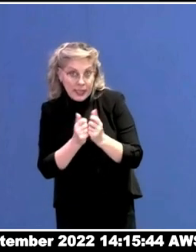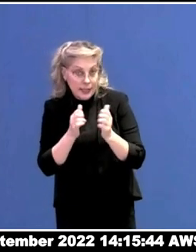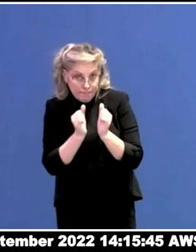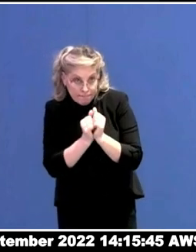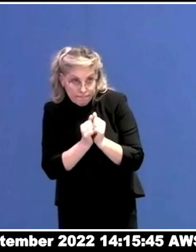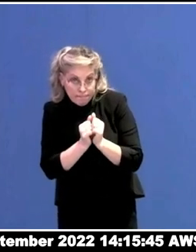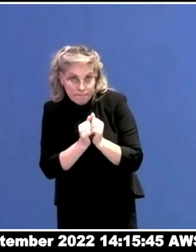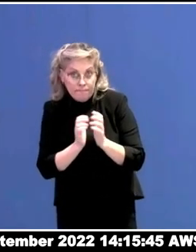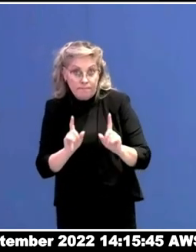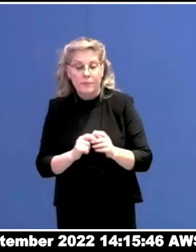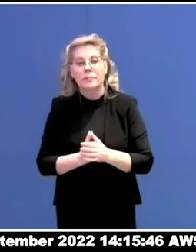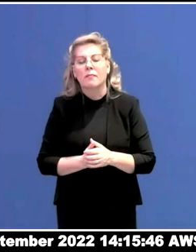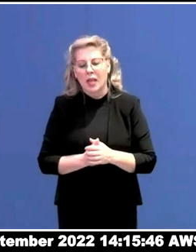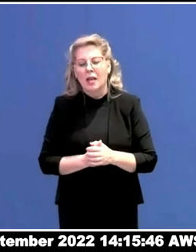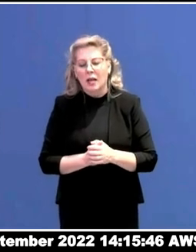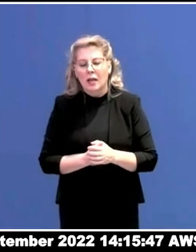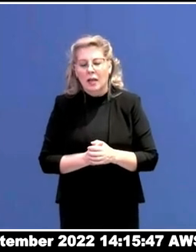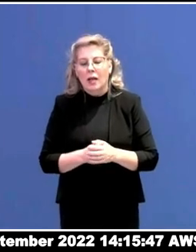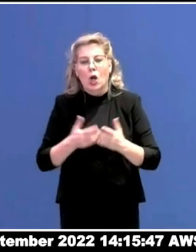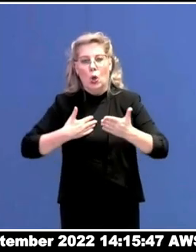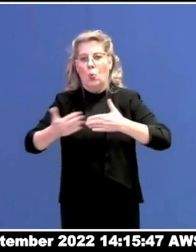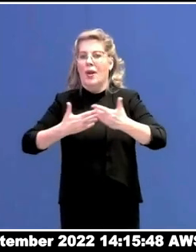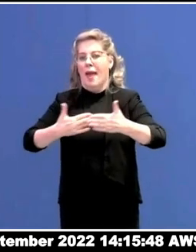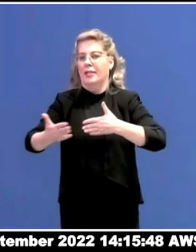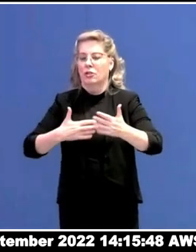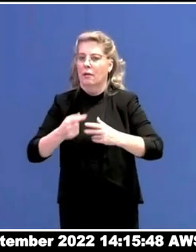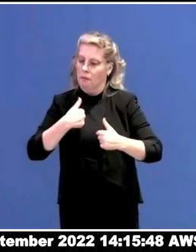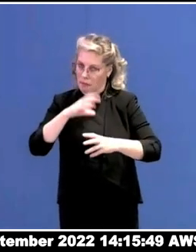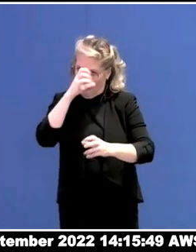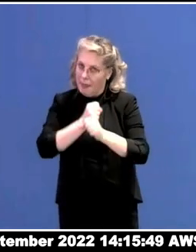role to play and there needs to be coordination. And it really needs to have an integrated approach.